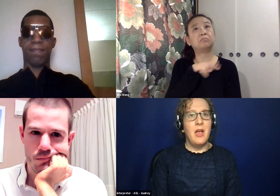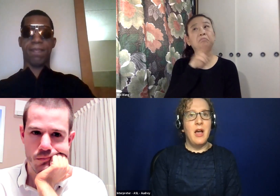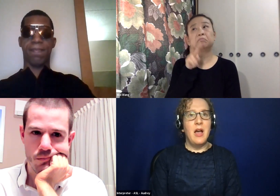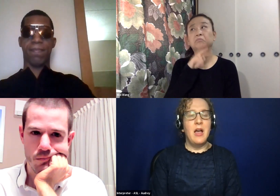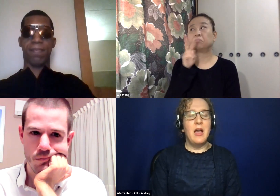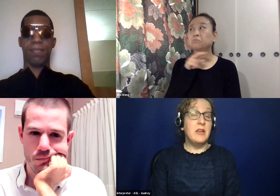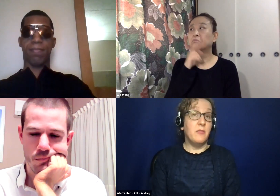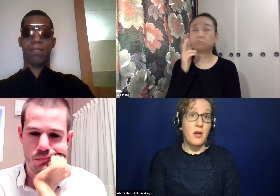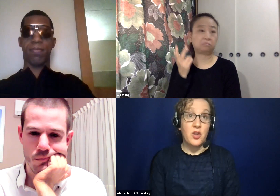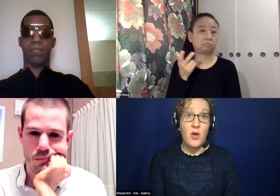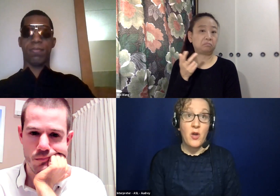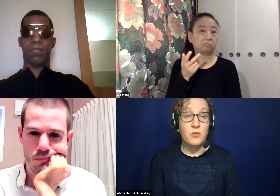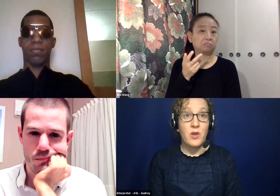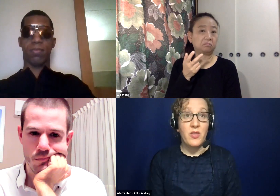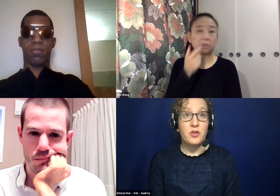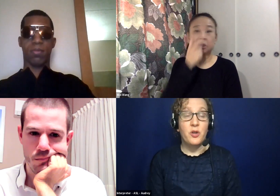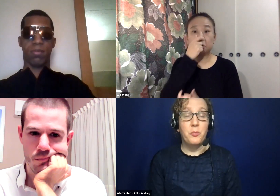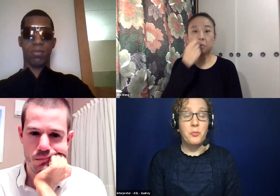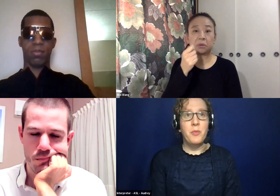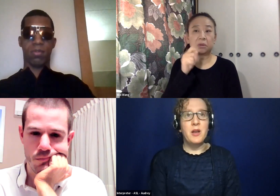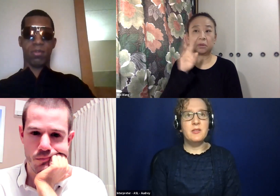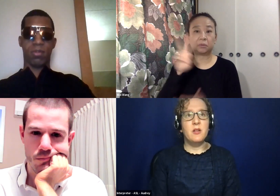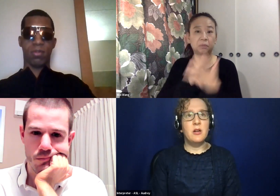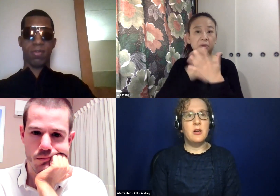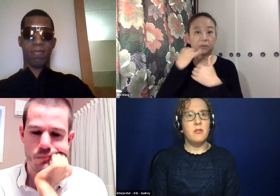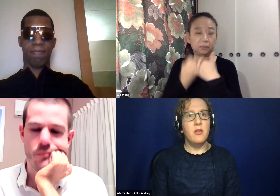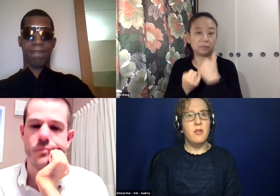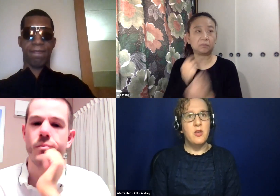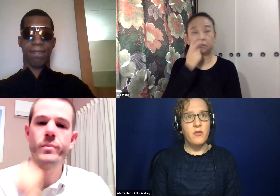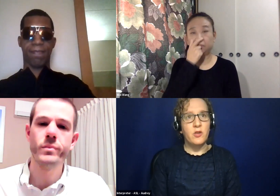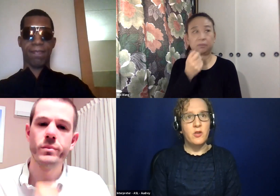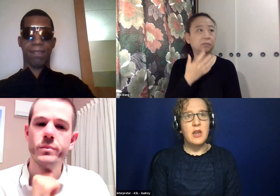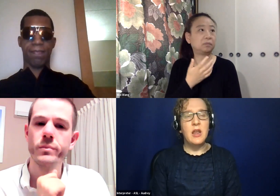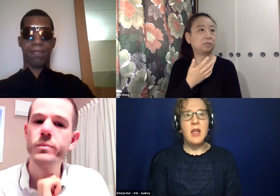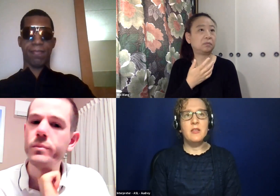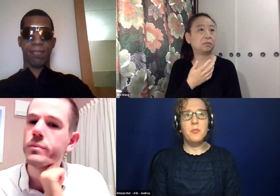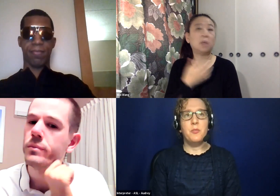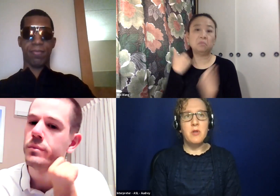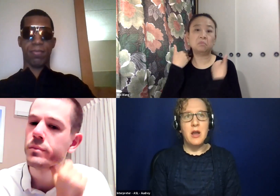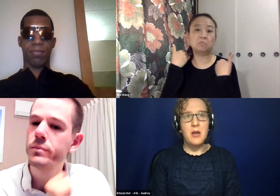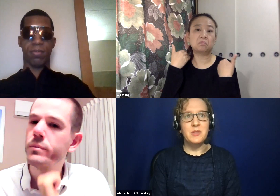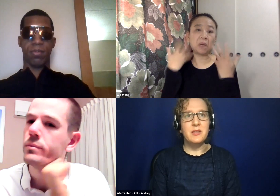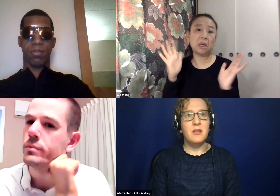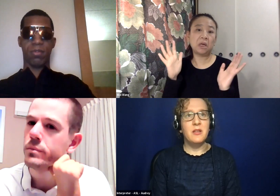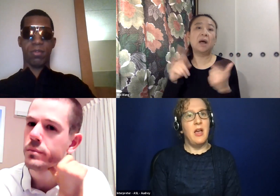and I wasn't with an interpreter but I saw the University and the programs